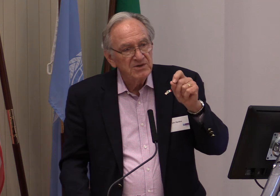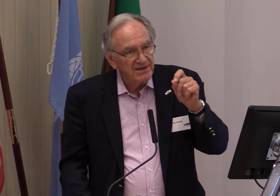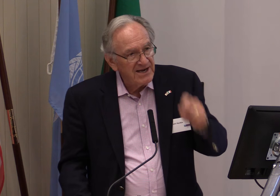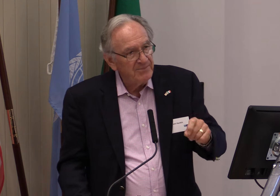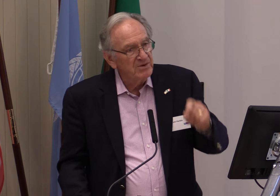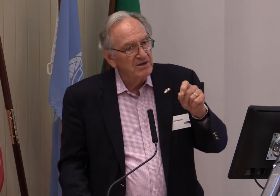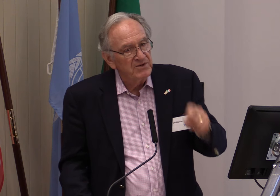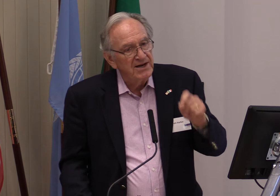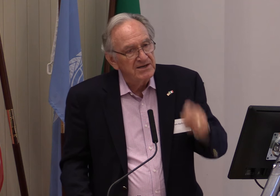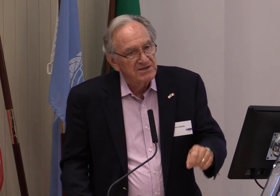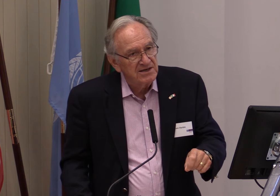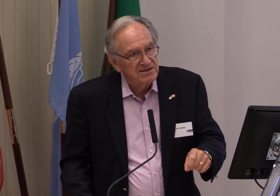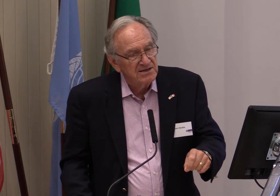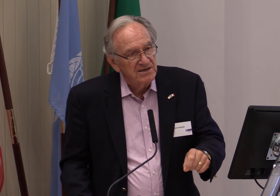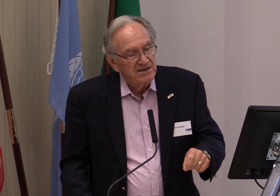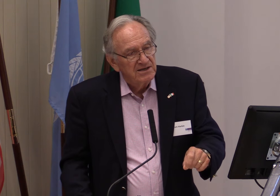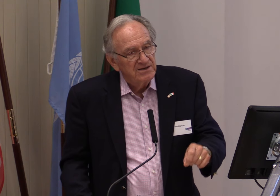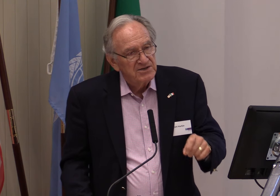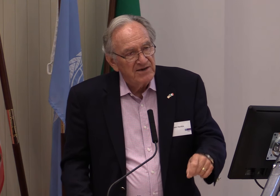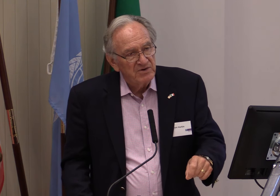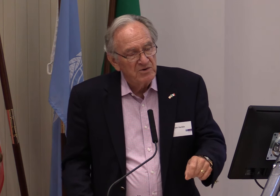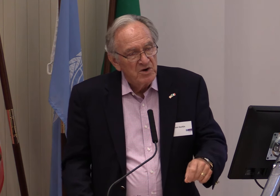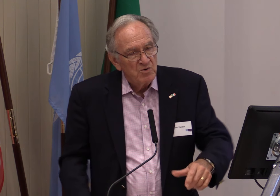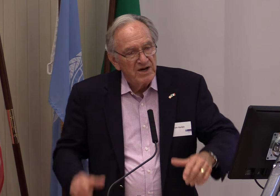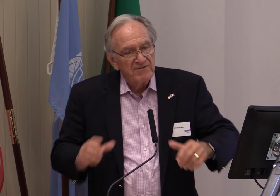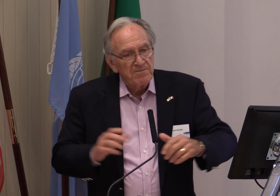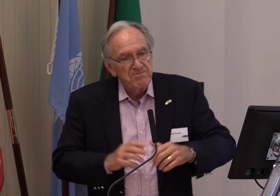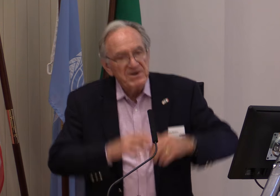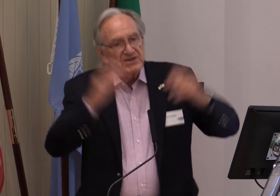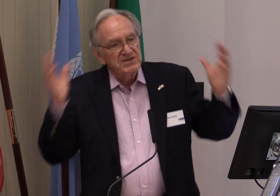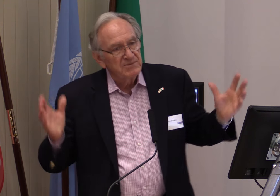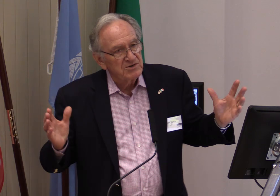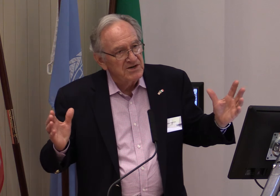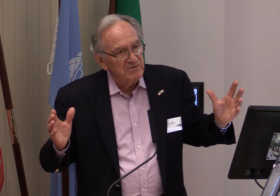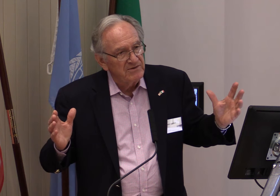to the Capitol of the US this afternoon, we're going to have the biggest demonstration we've